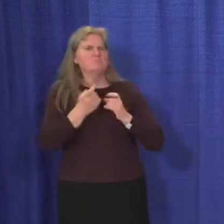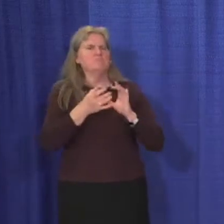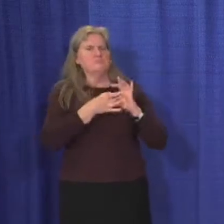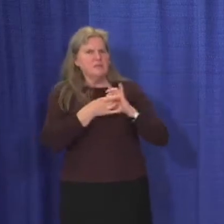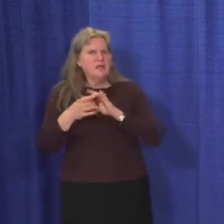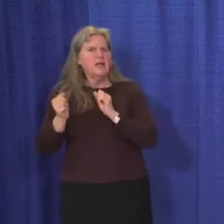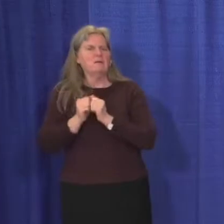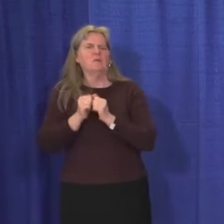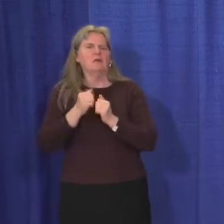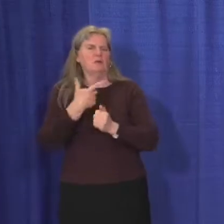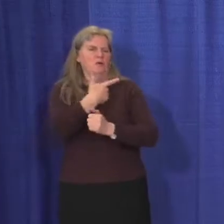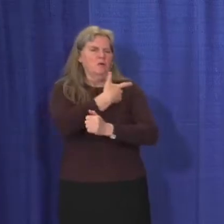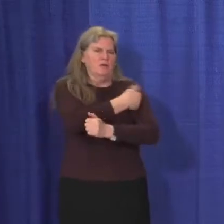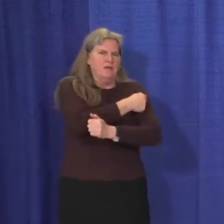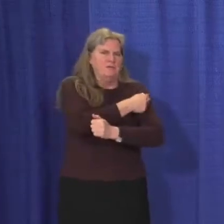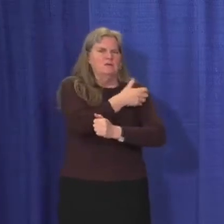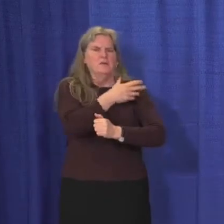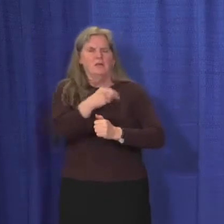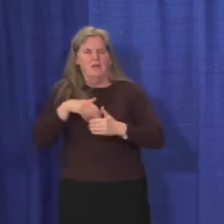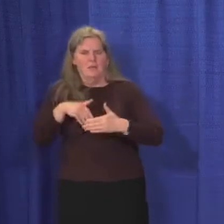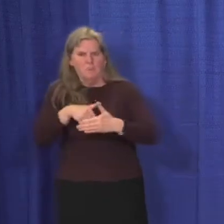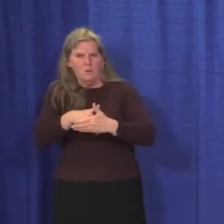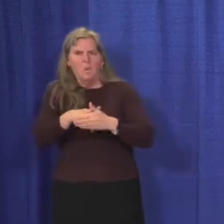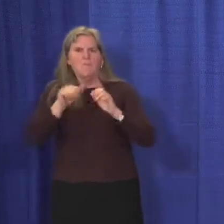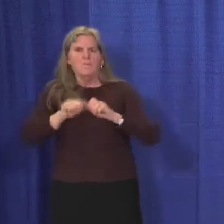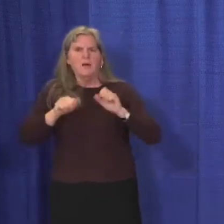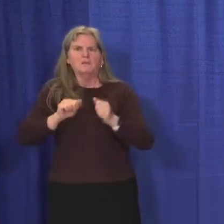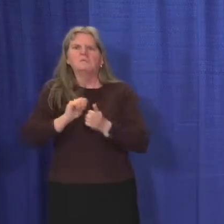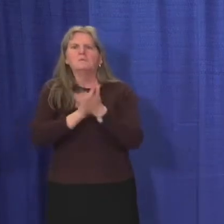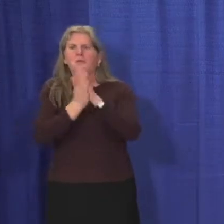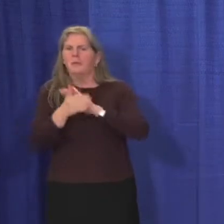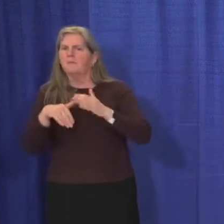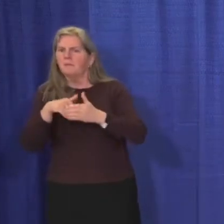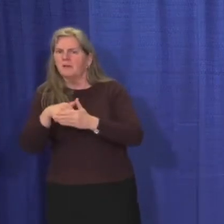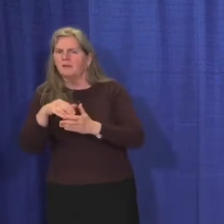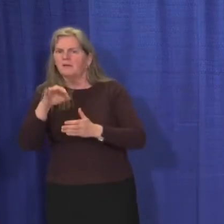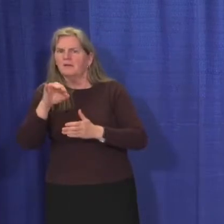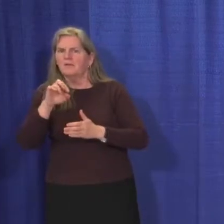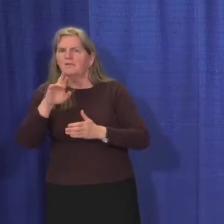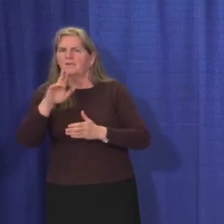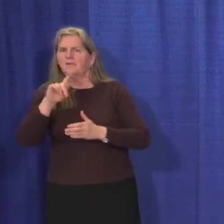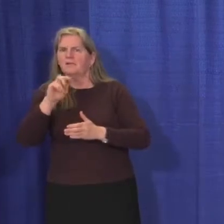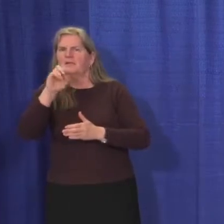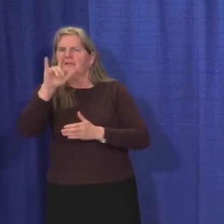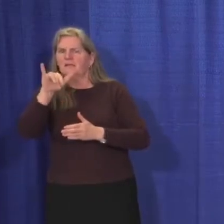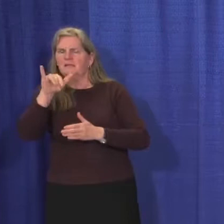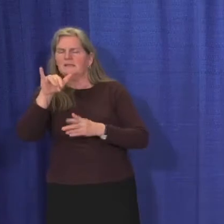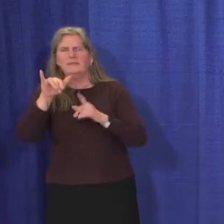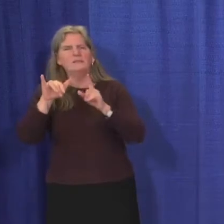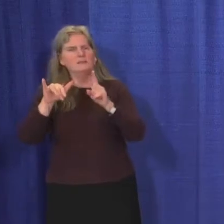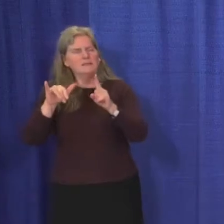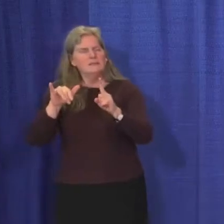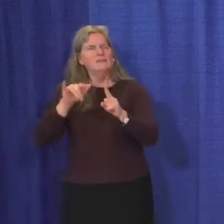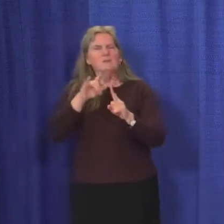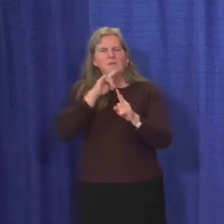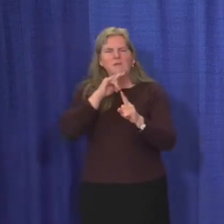affects fertility and pregnancy. With regard to the vaccine affecting fertility this is an